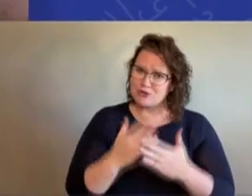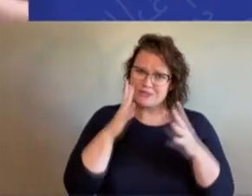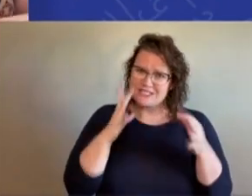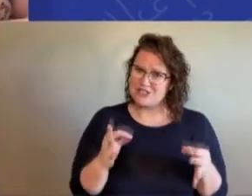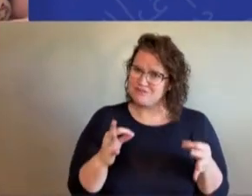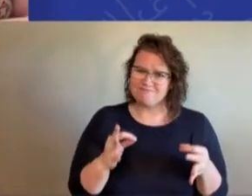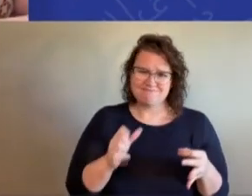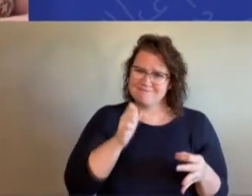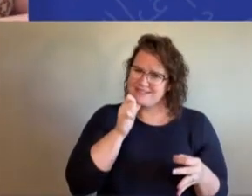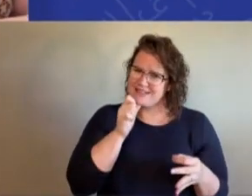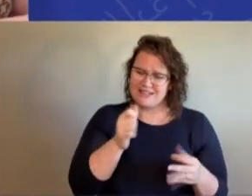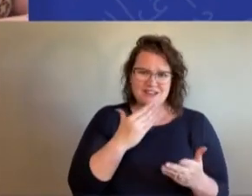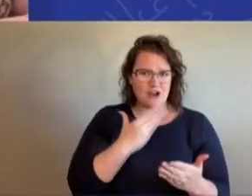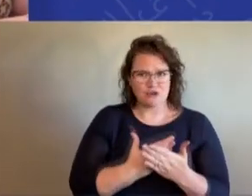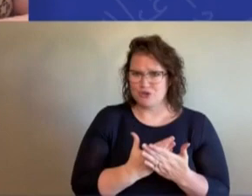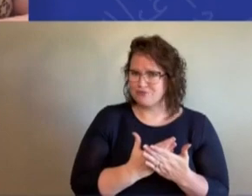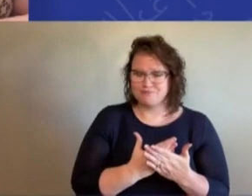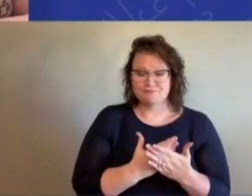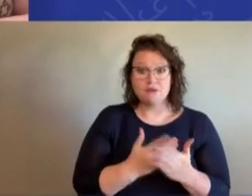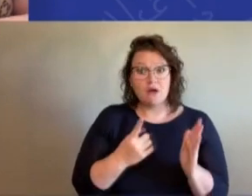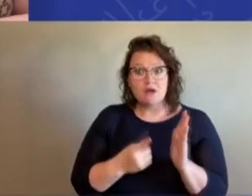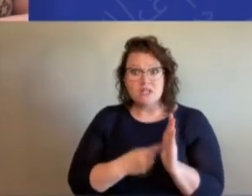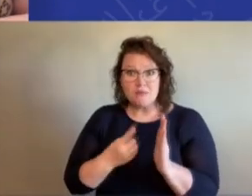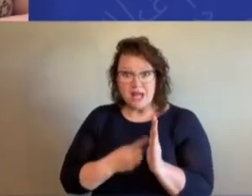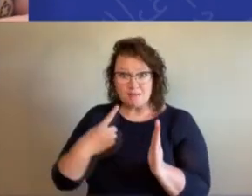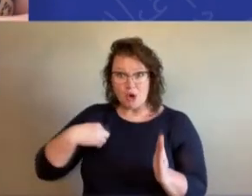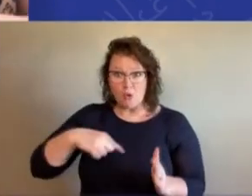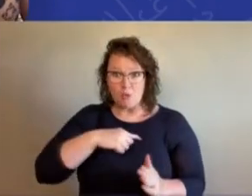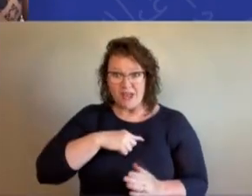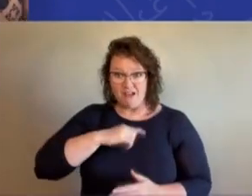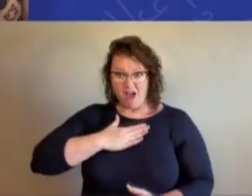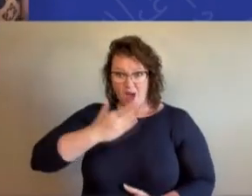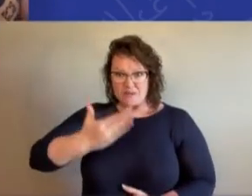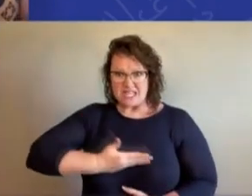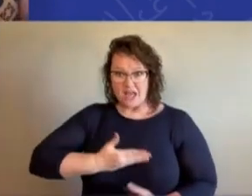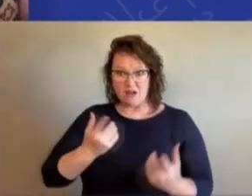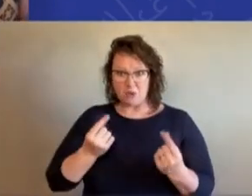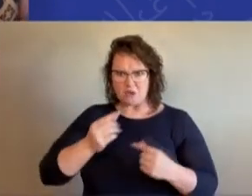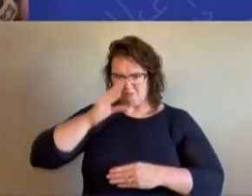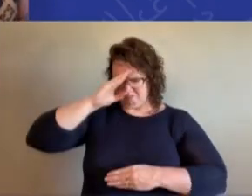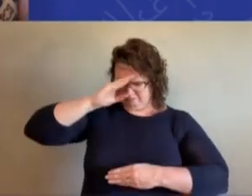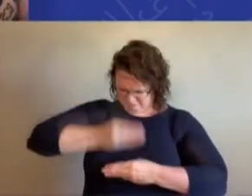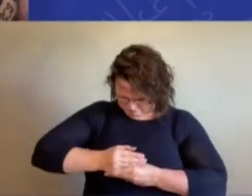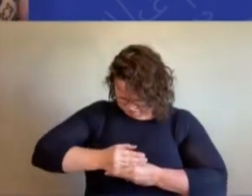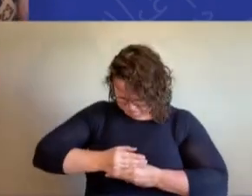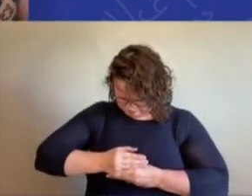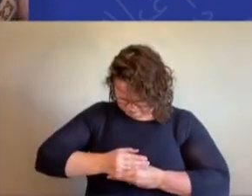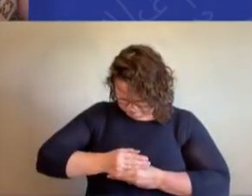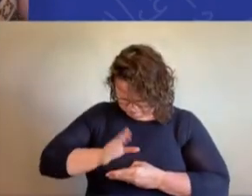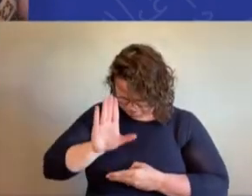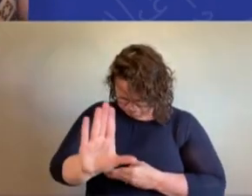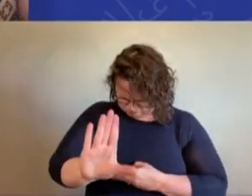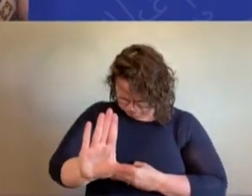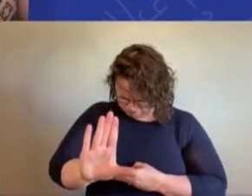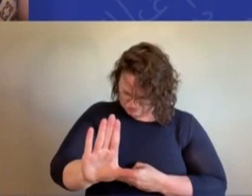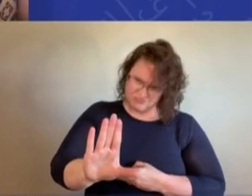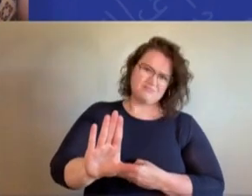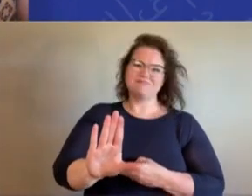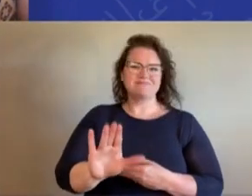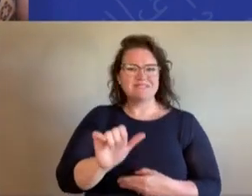somebody, throw things, have a temper tantrum or even just running away from whatever is going on. Those things don't help us make good decisions.